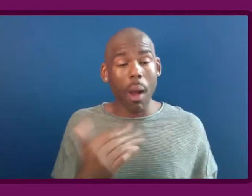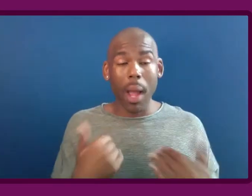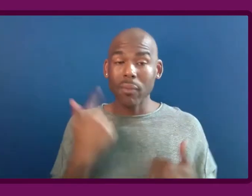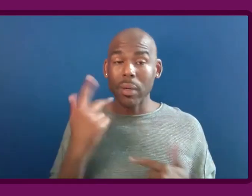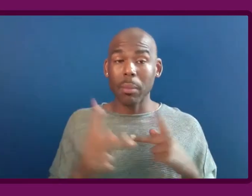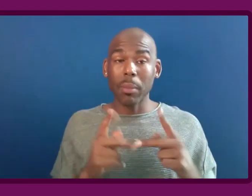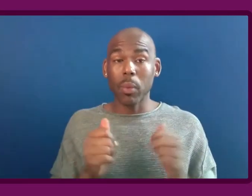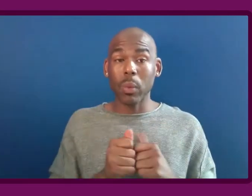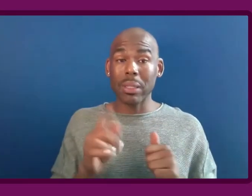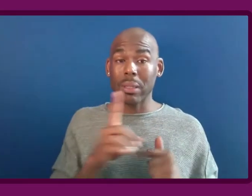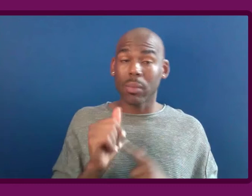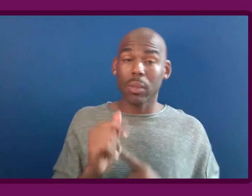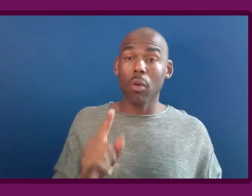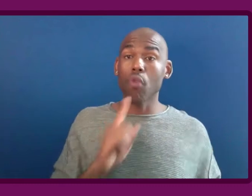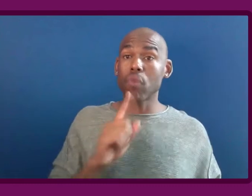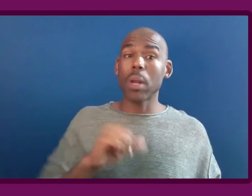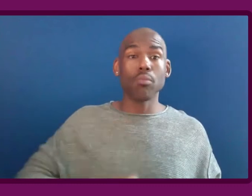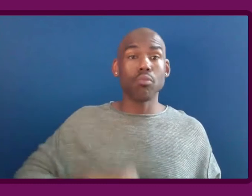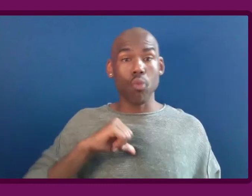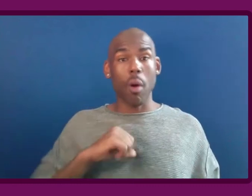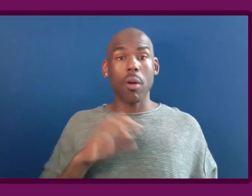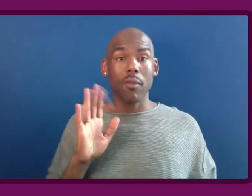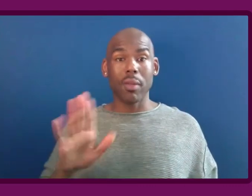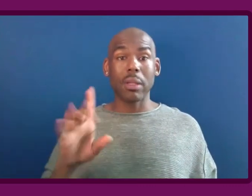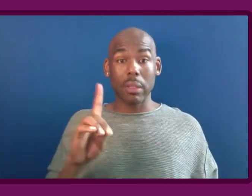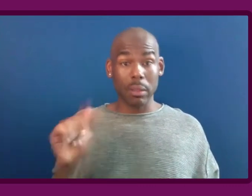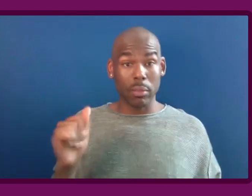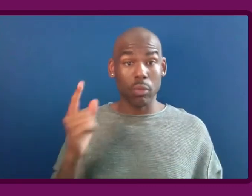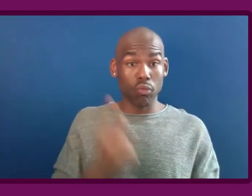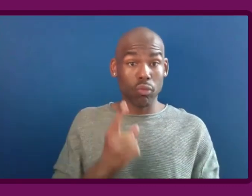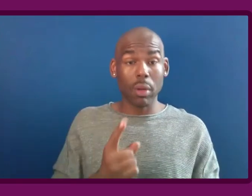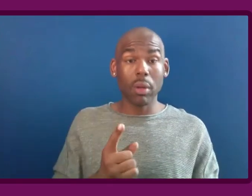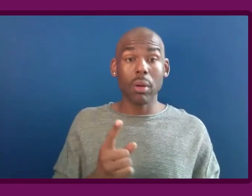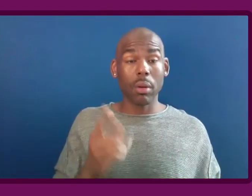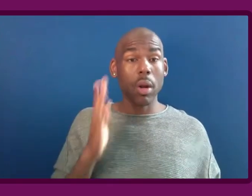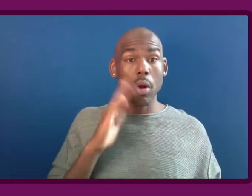It will be people with disabilities that are really proud of their disability. They